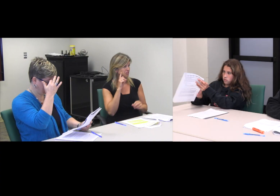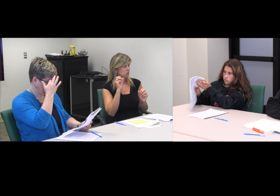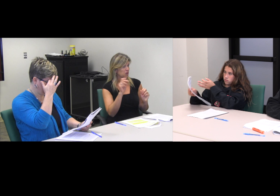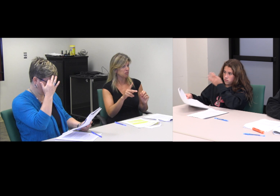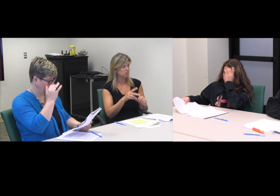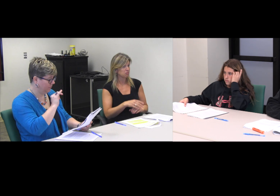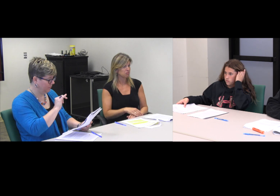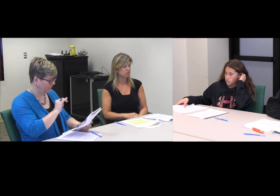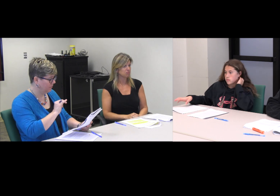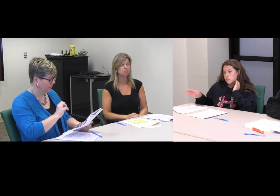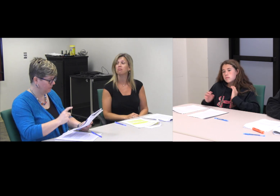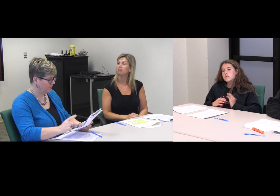Is that okay?